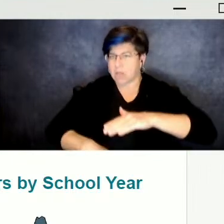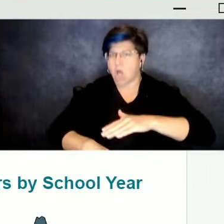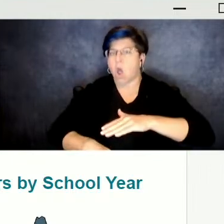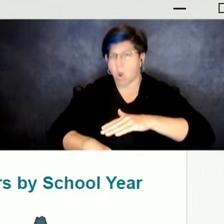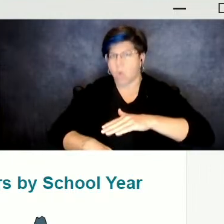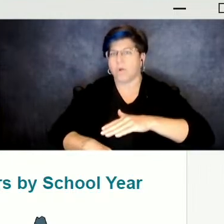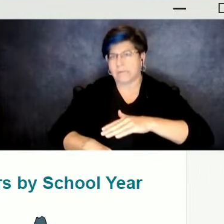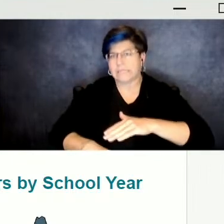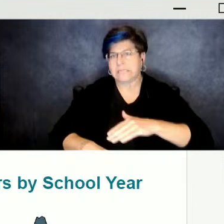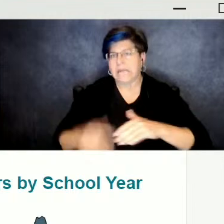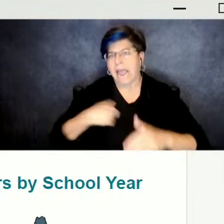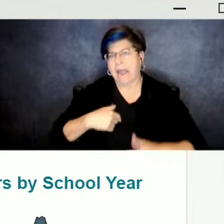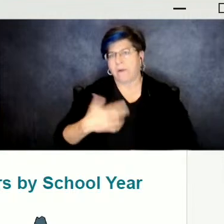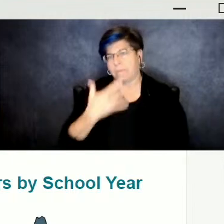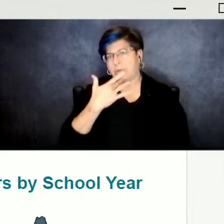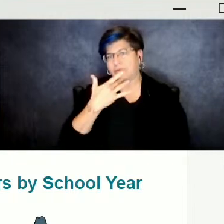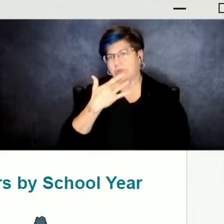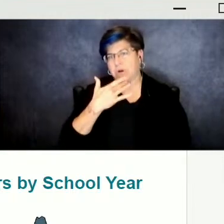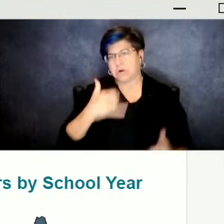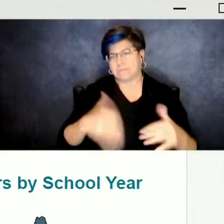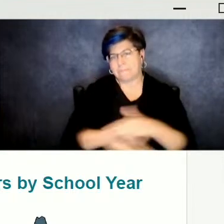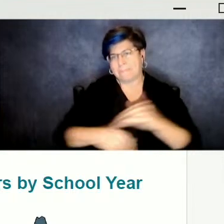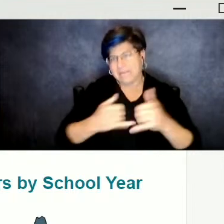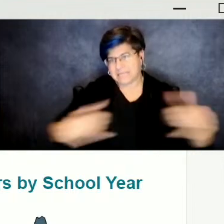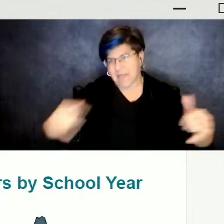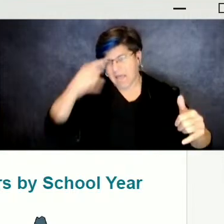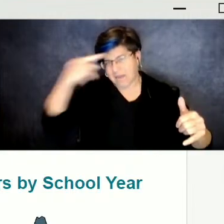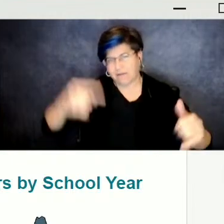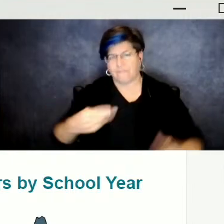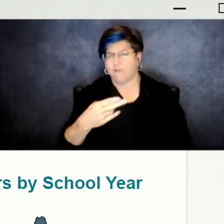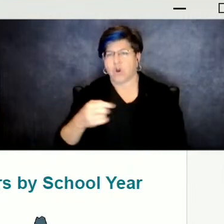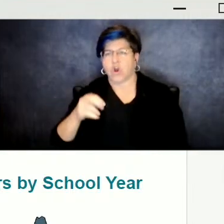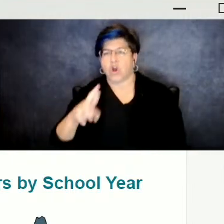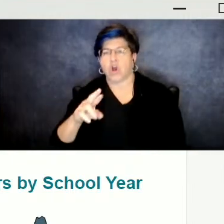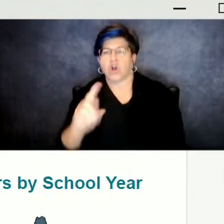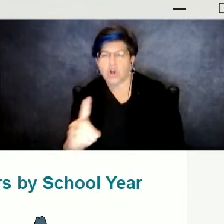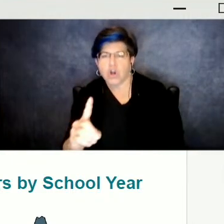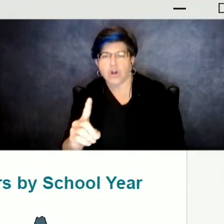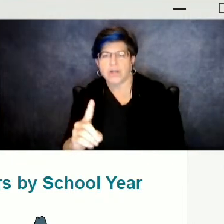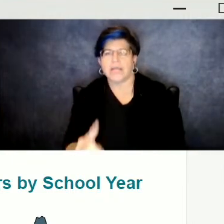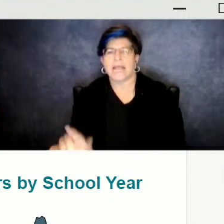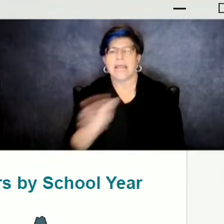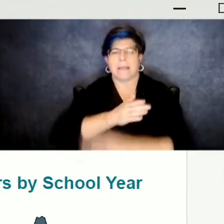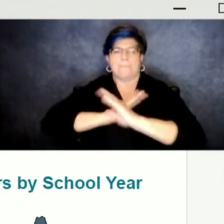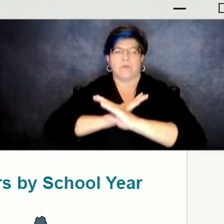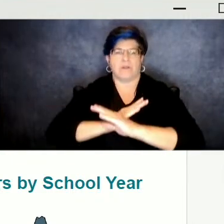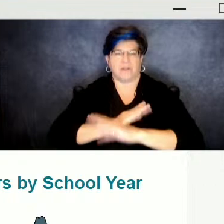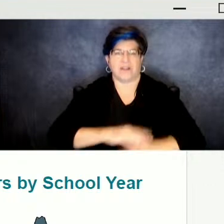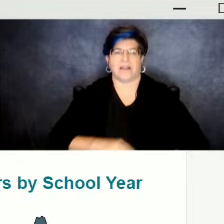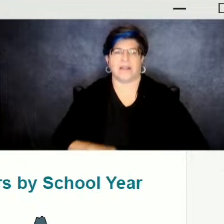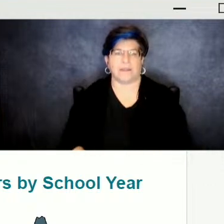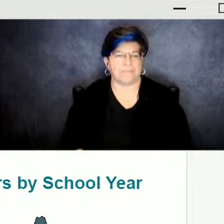STATES AT THE STATEWIDE LEVEL ARE WELL BELOW THE THRESHOLD